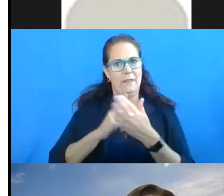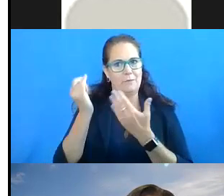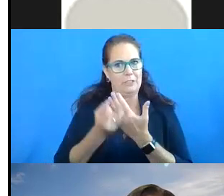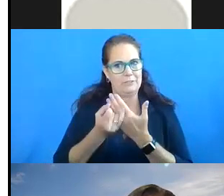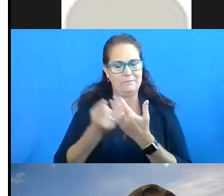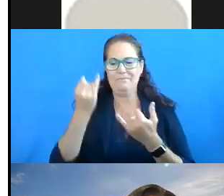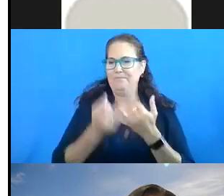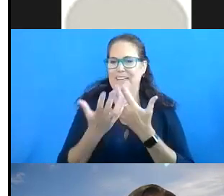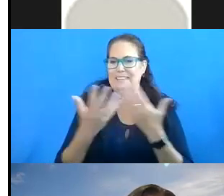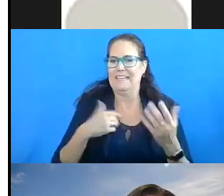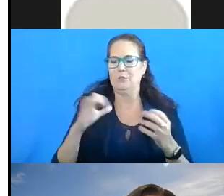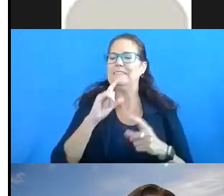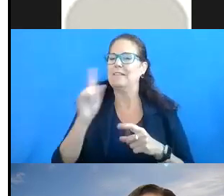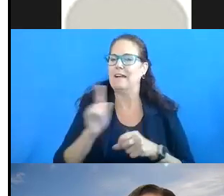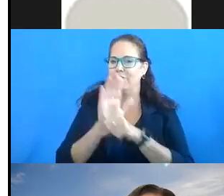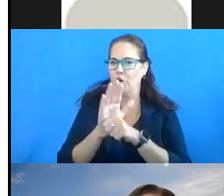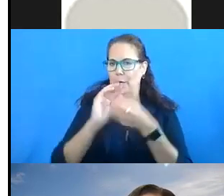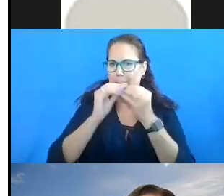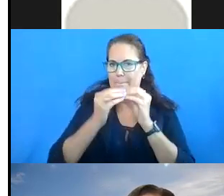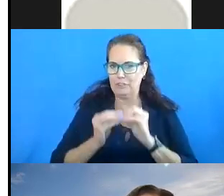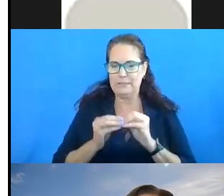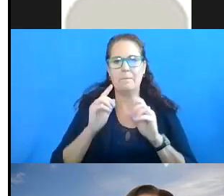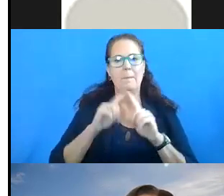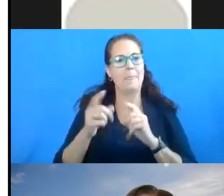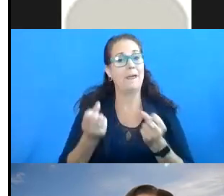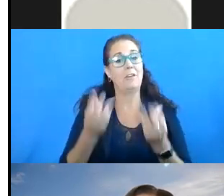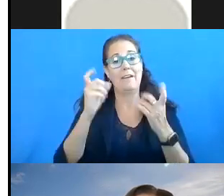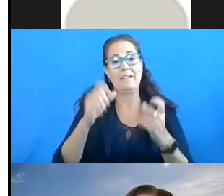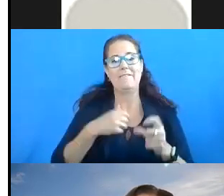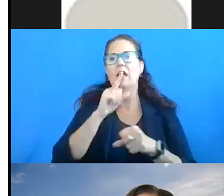confirm my budget, but with a lot of budgets you have to have confirmed cost quotes. So you may